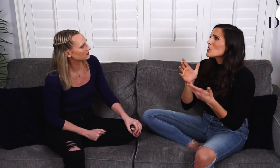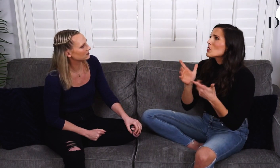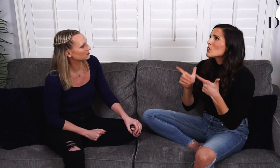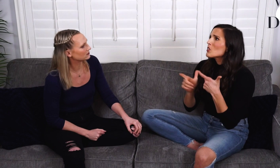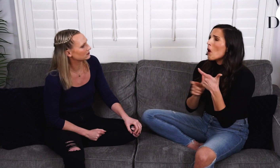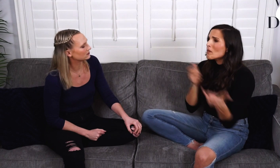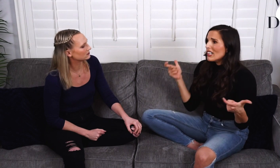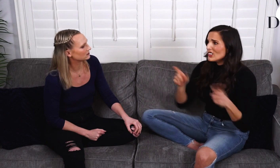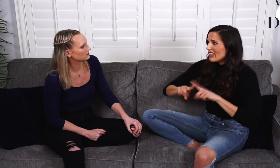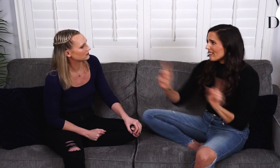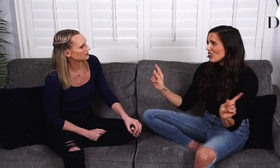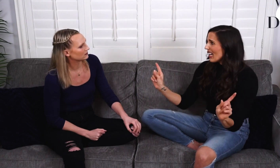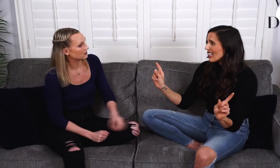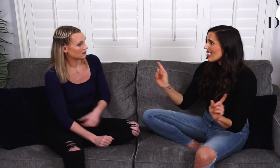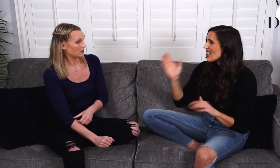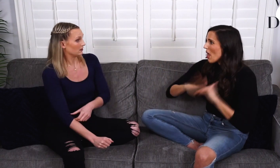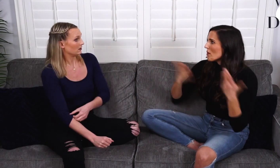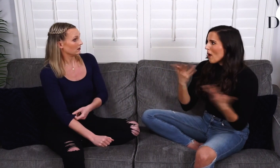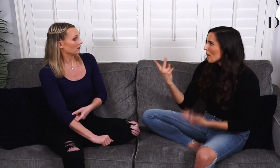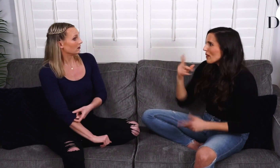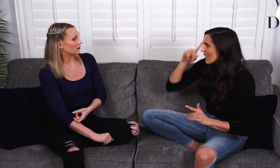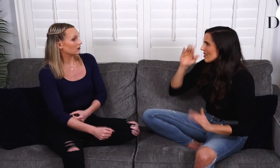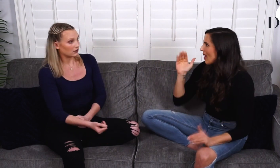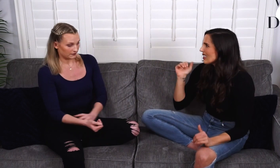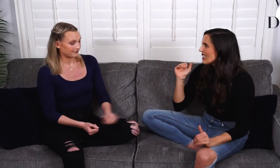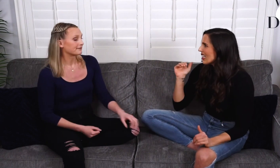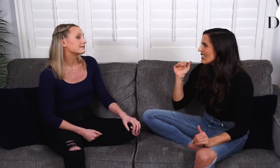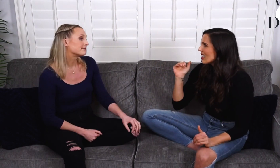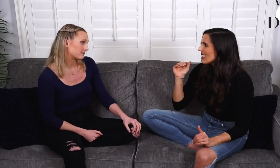became so different than what we expected.